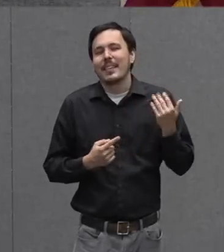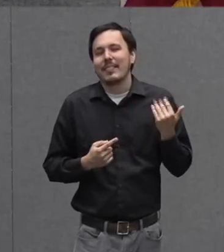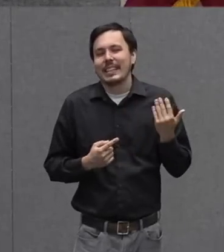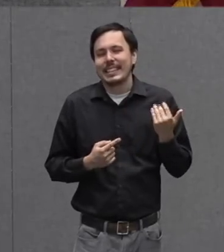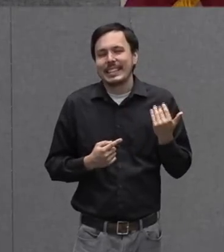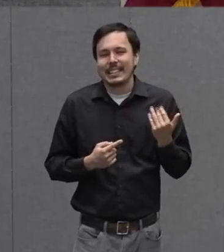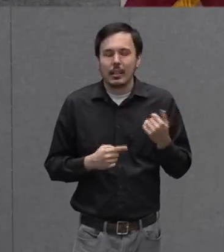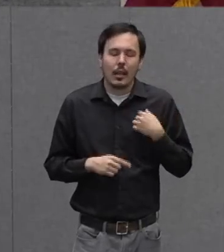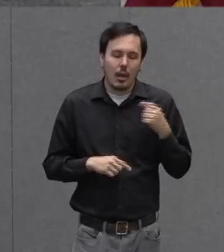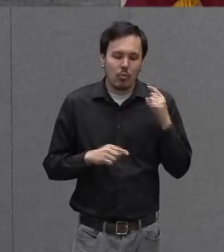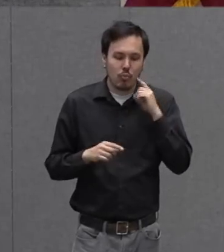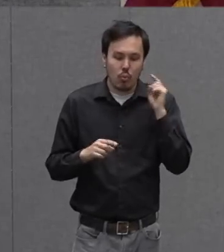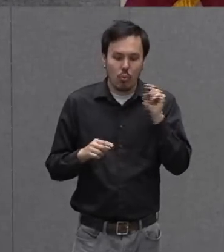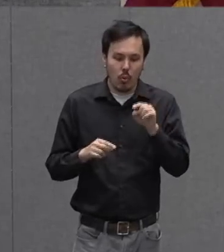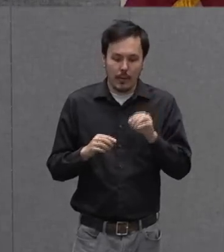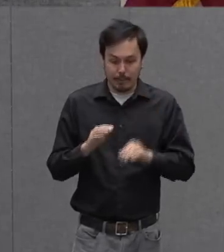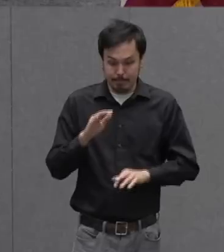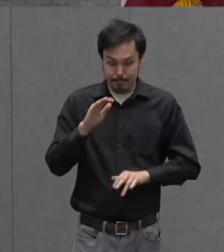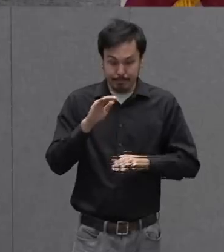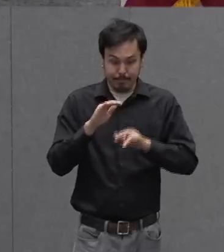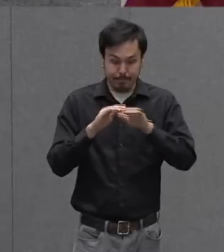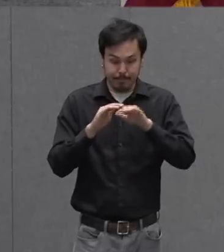So I would come up here and I would go all the way up to 15